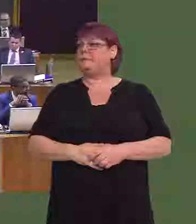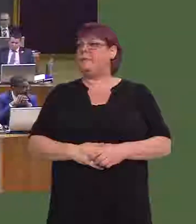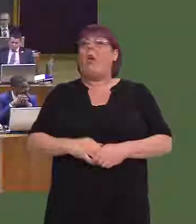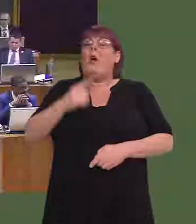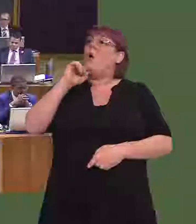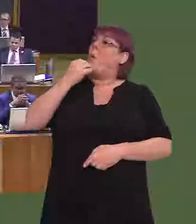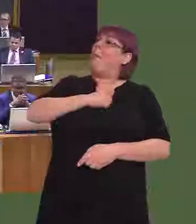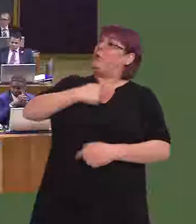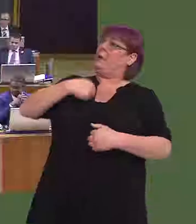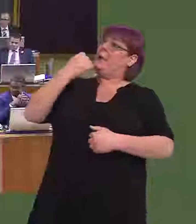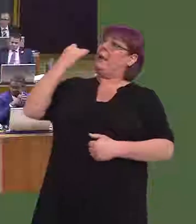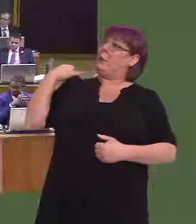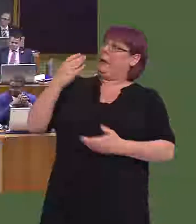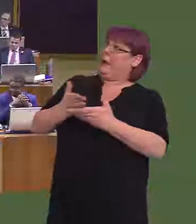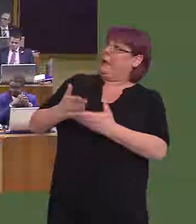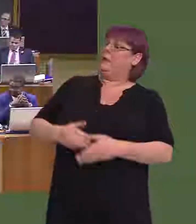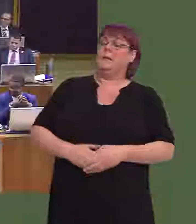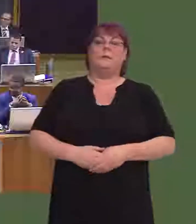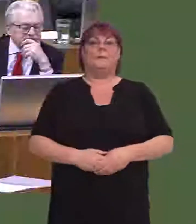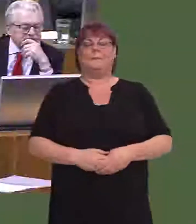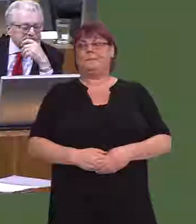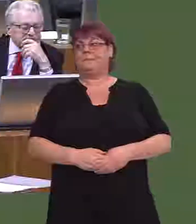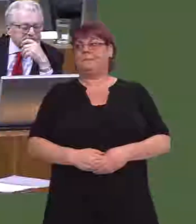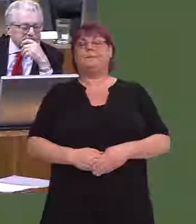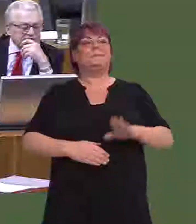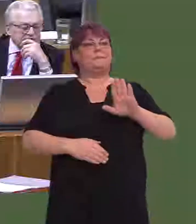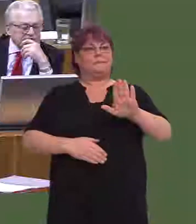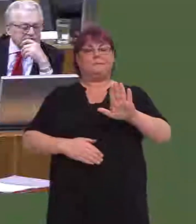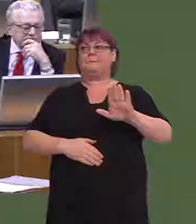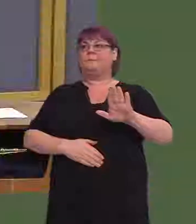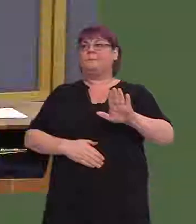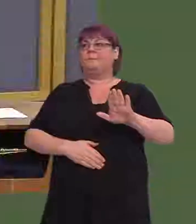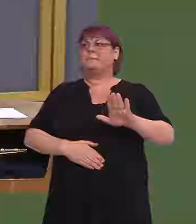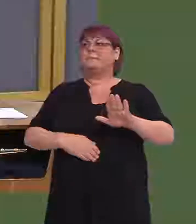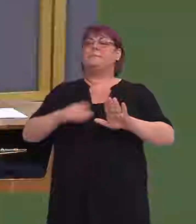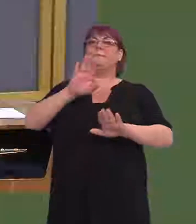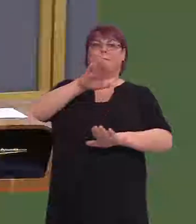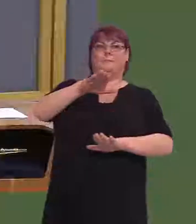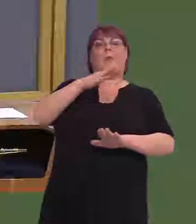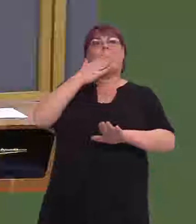Y Llywydd / The Llywydd: Allow the First Minister to continue in his answer, please.